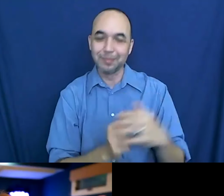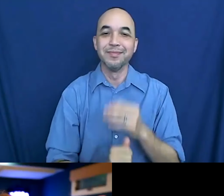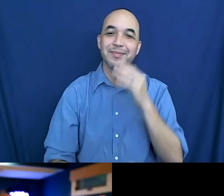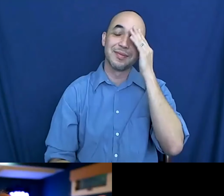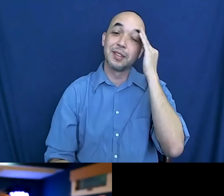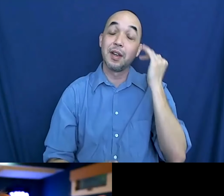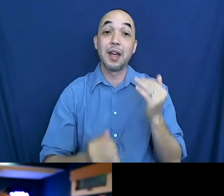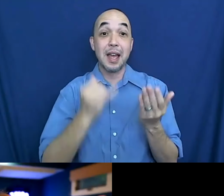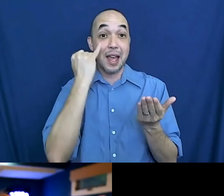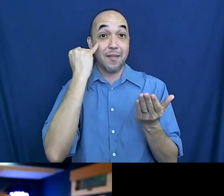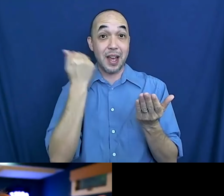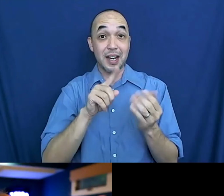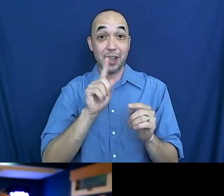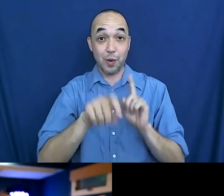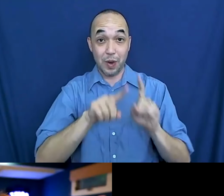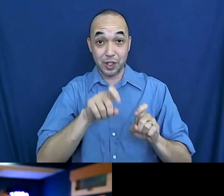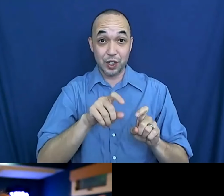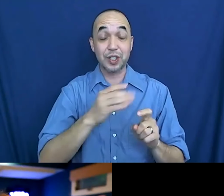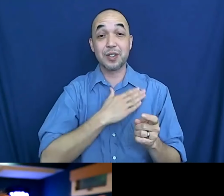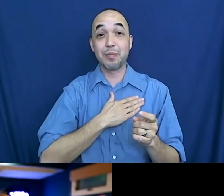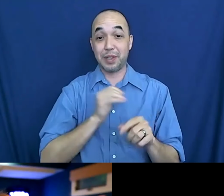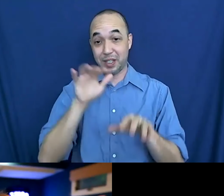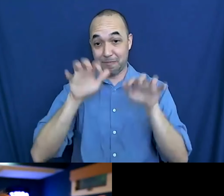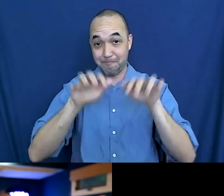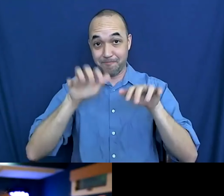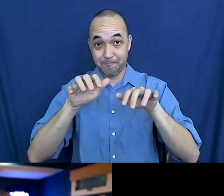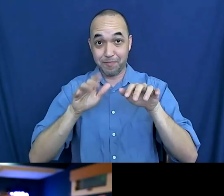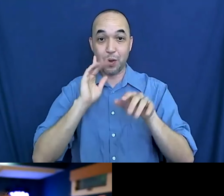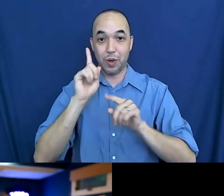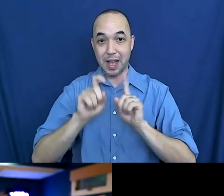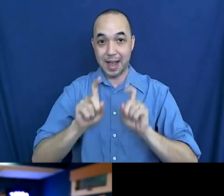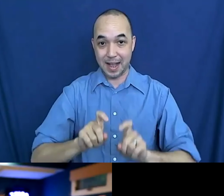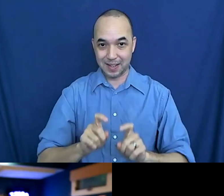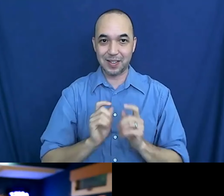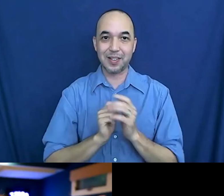SUBMIT THEM. I WILL BE ASKING THEM AT THE END. CAN YOU TELL THE AUDIENCE ABOUT